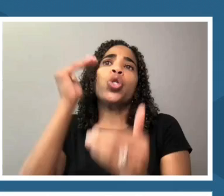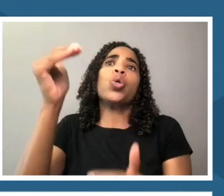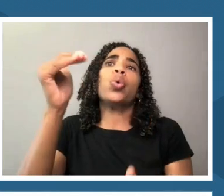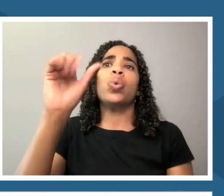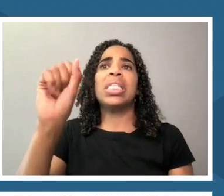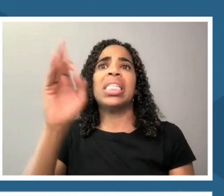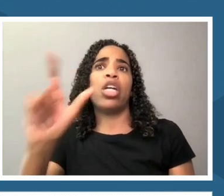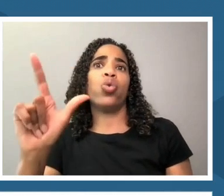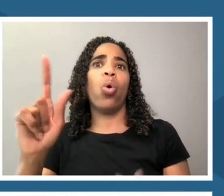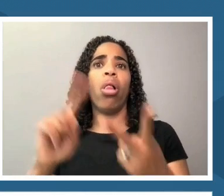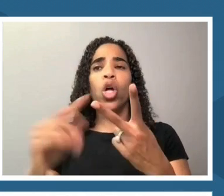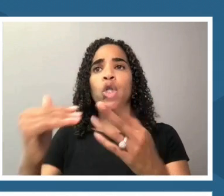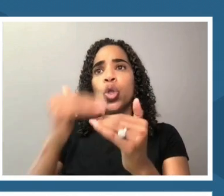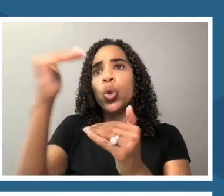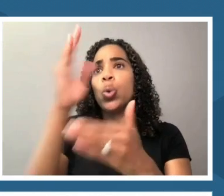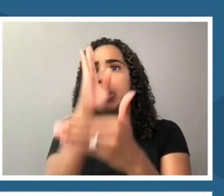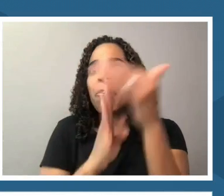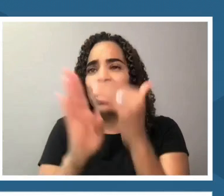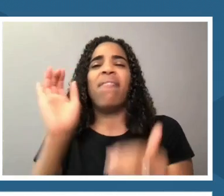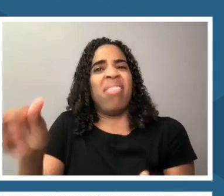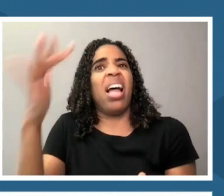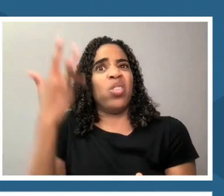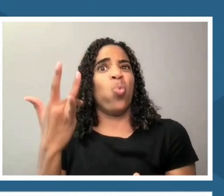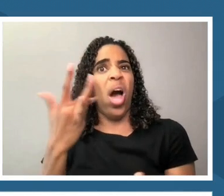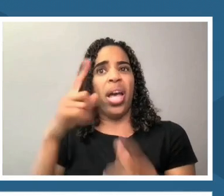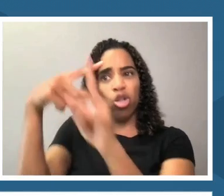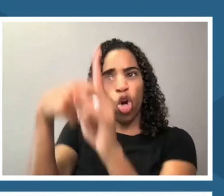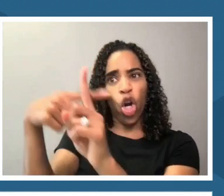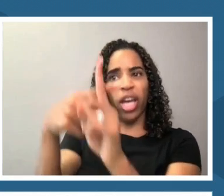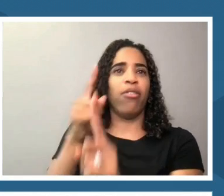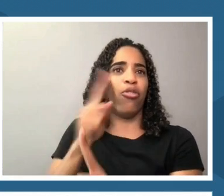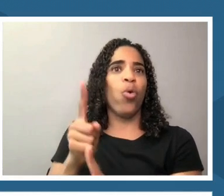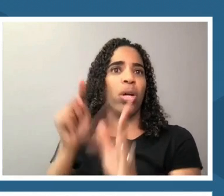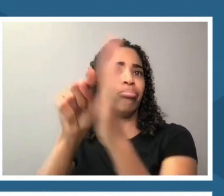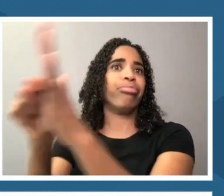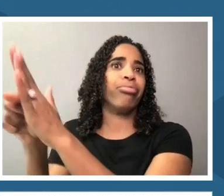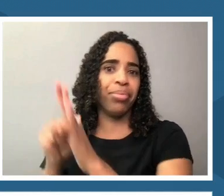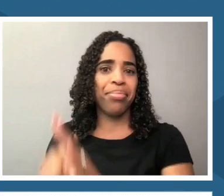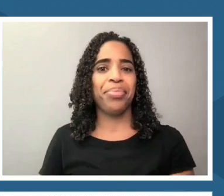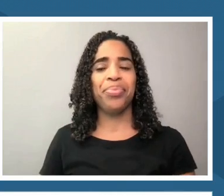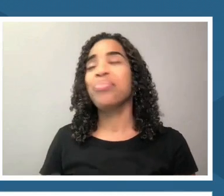i remember a lot of those conversations